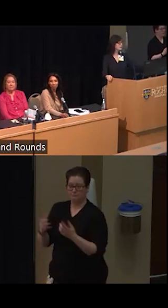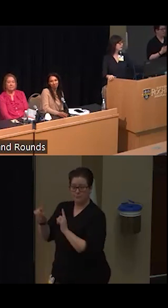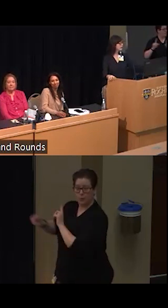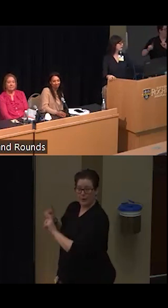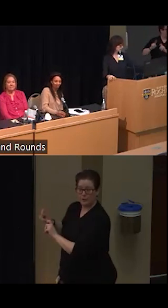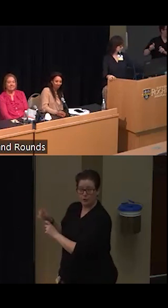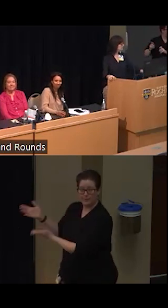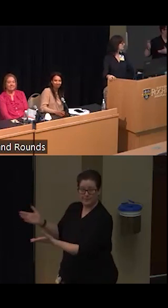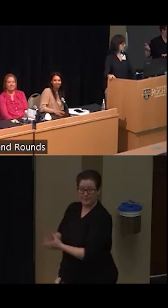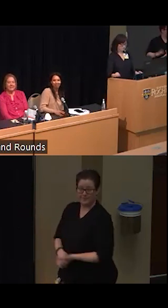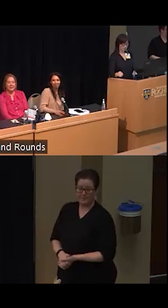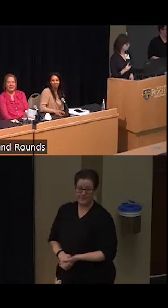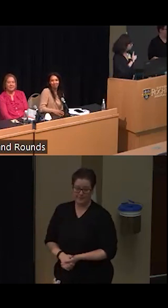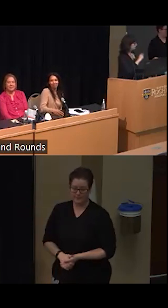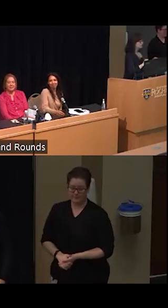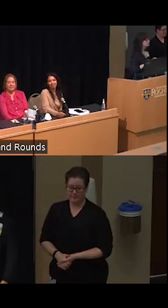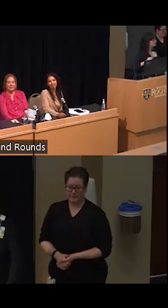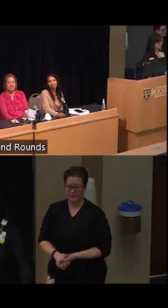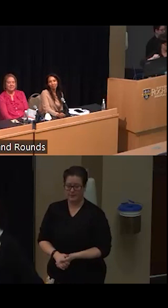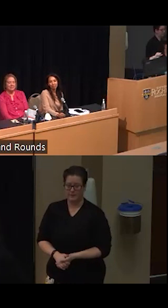live audience oh yes